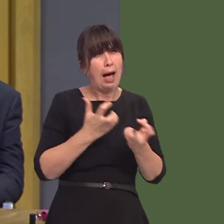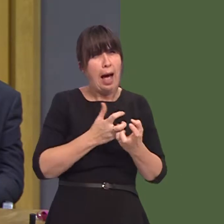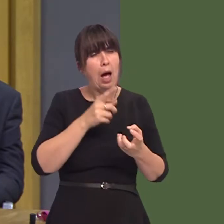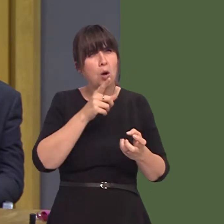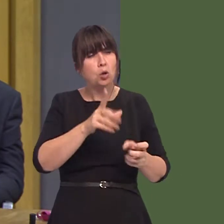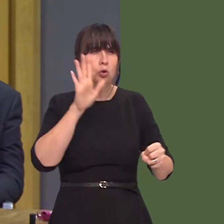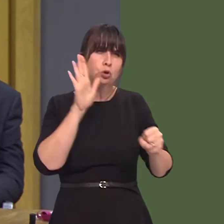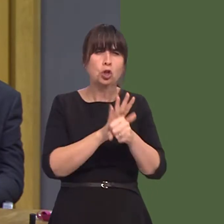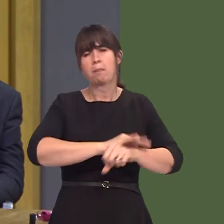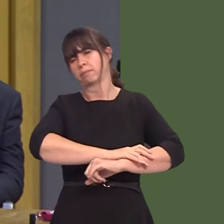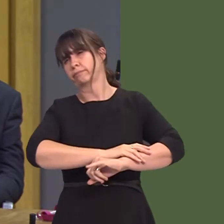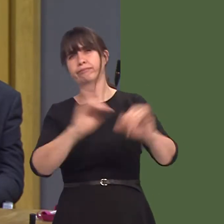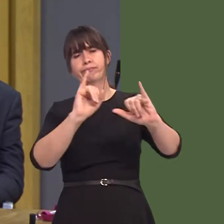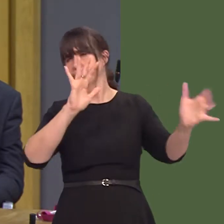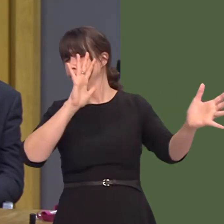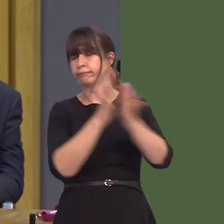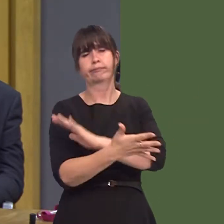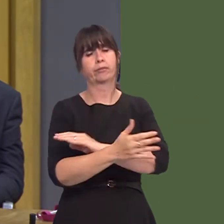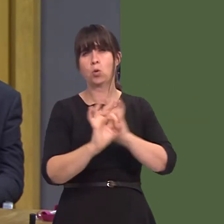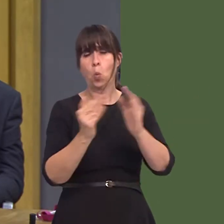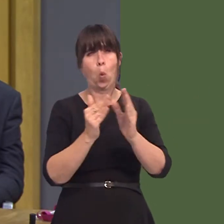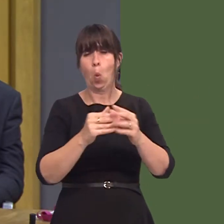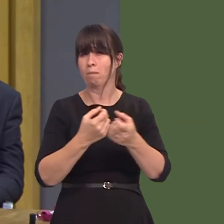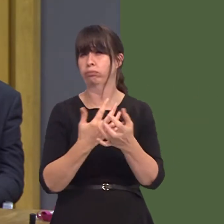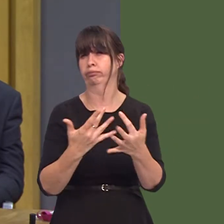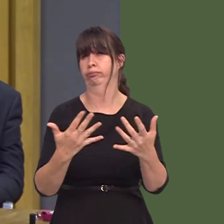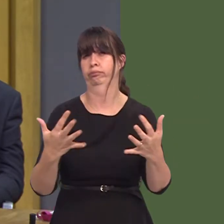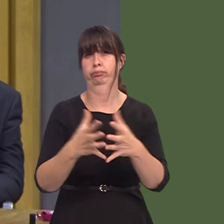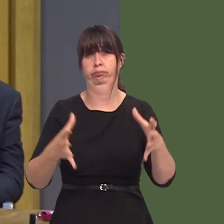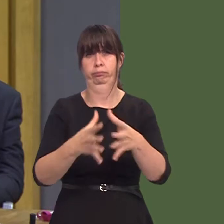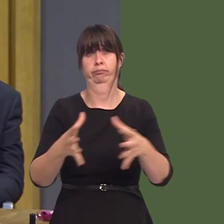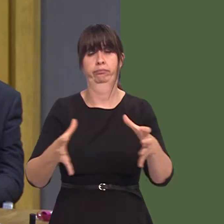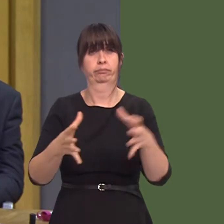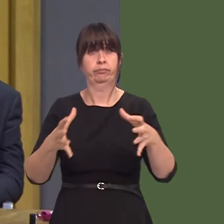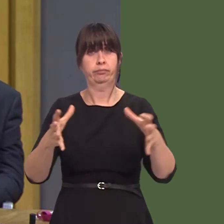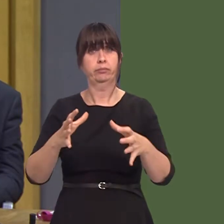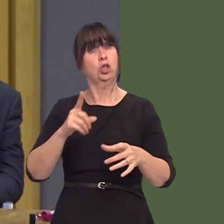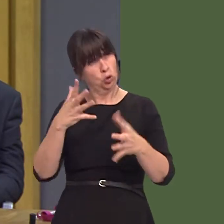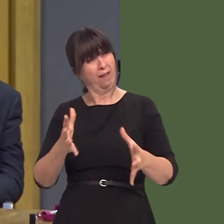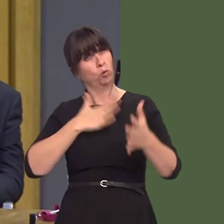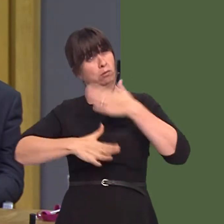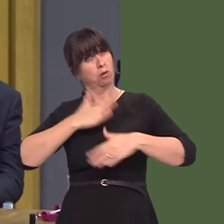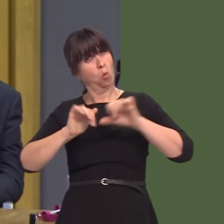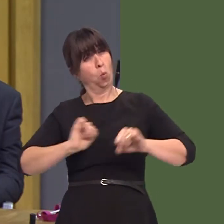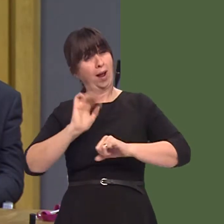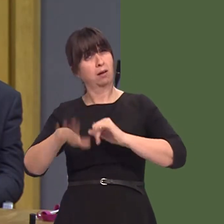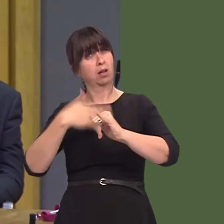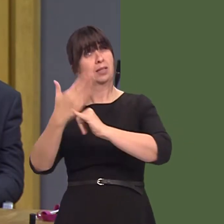crisis in homelessness until there is another Labour Government elected in Westminster some time in the distant future?